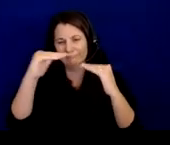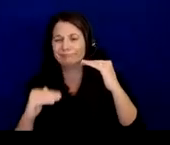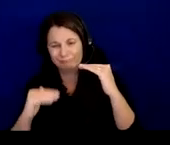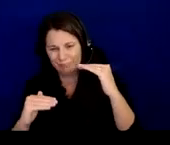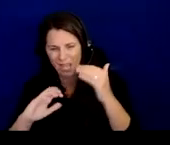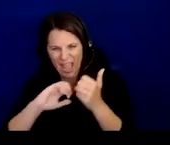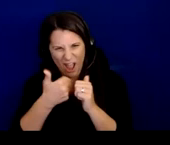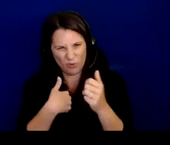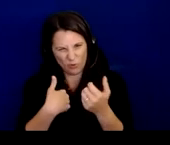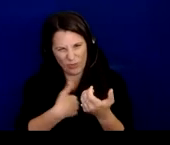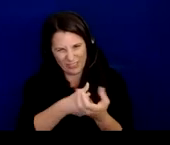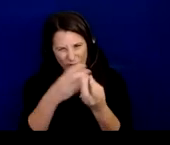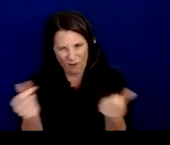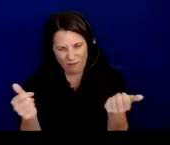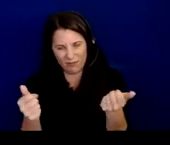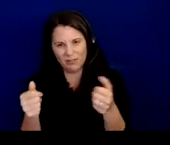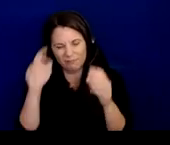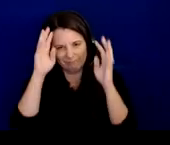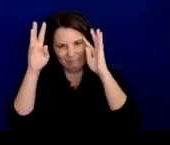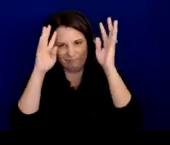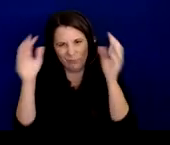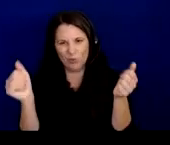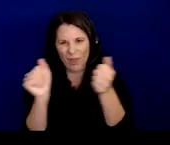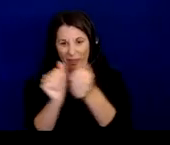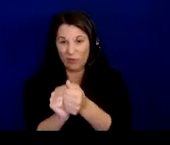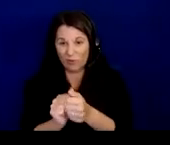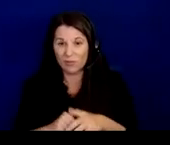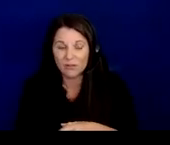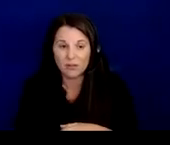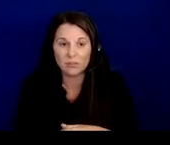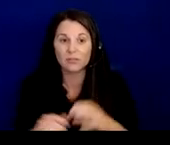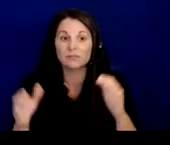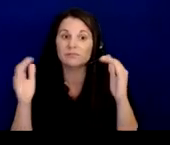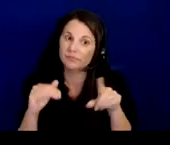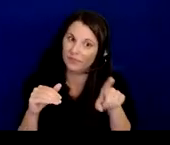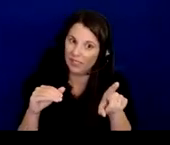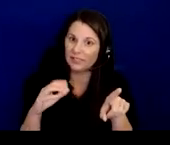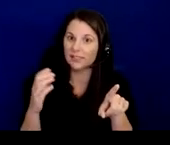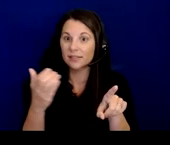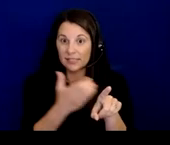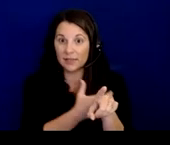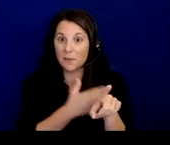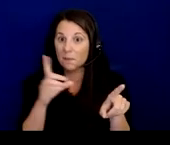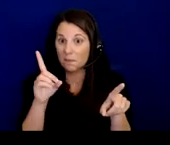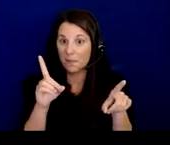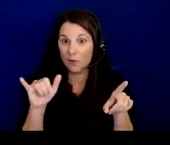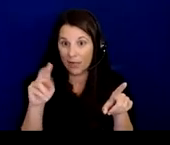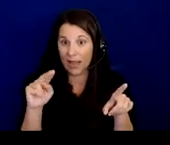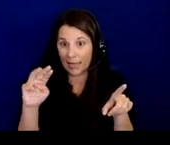Power dynamics. We talked about this a lot during this. Well, my discussion to you, my presentation to you,